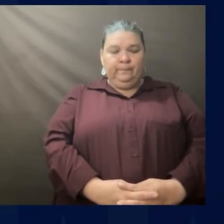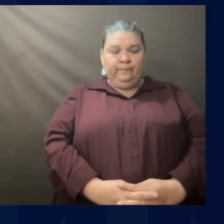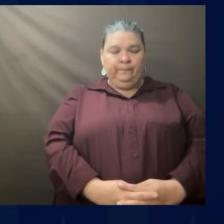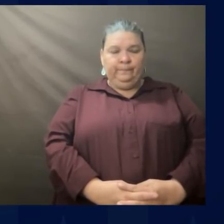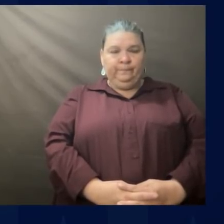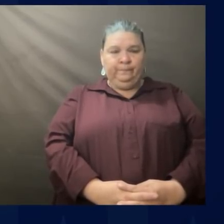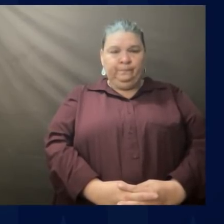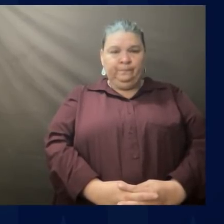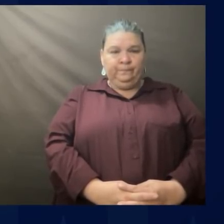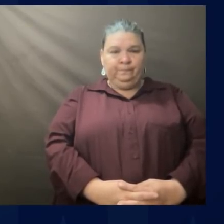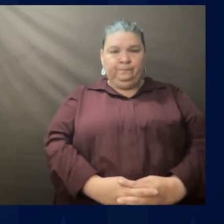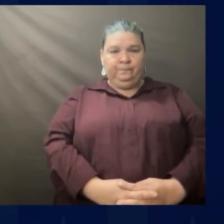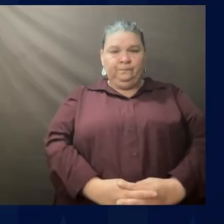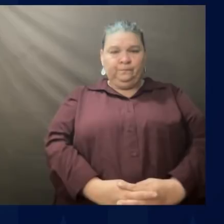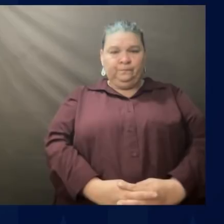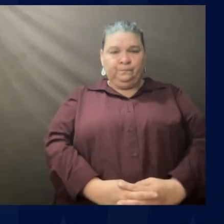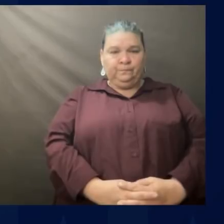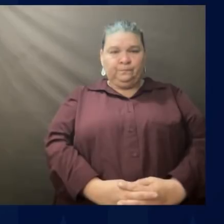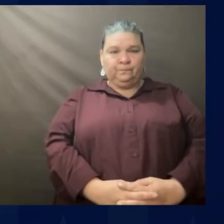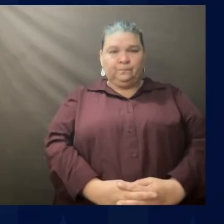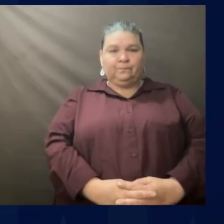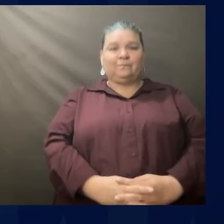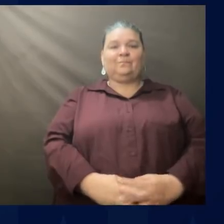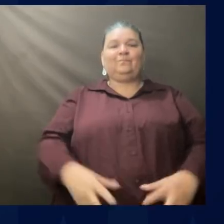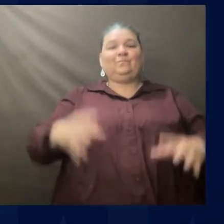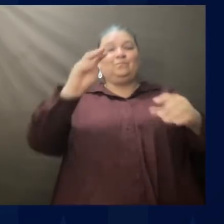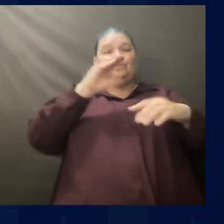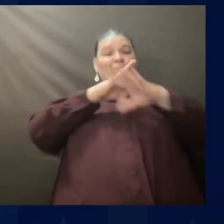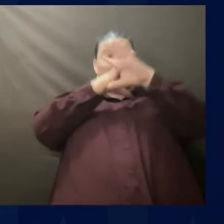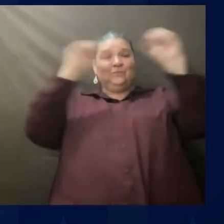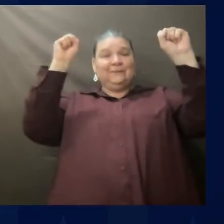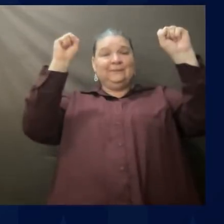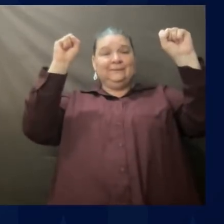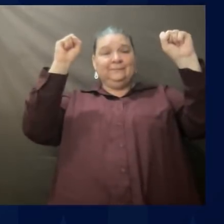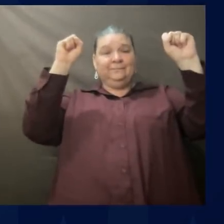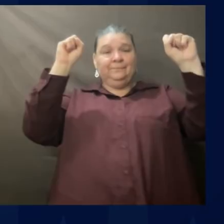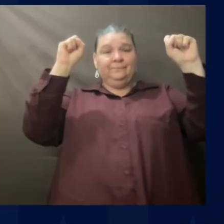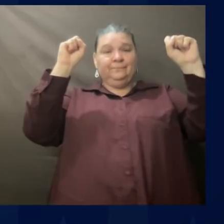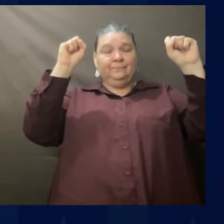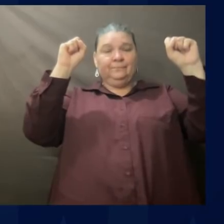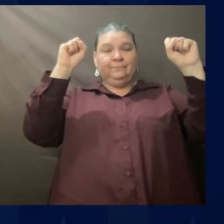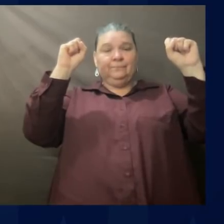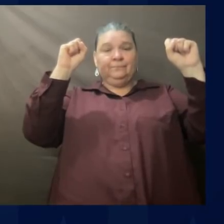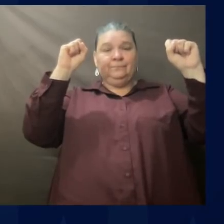Secretary Austin: Mr. President, Dr. Biden, Vice President Harris, Mr. Emhoff,